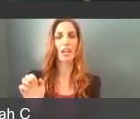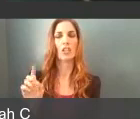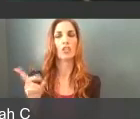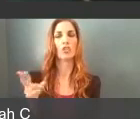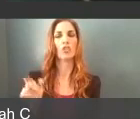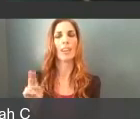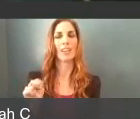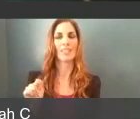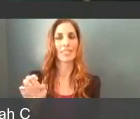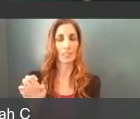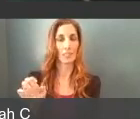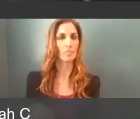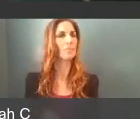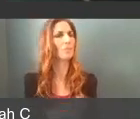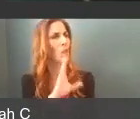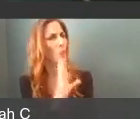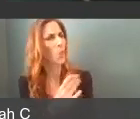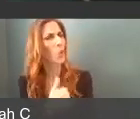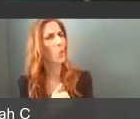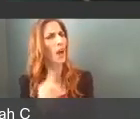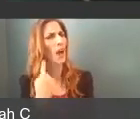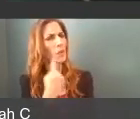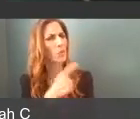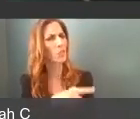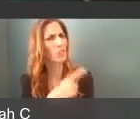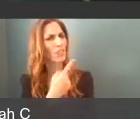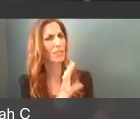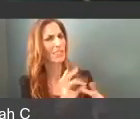[Reporter] Hello. I was wondering if you could give us a little bit more detail on the impact